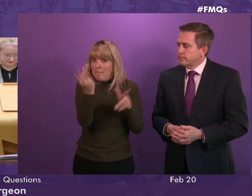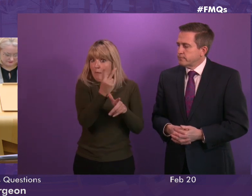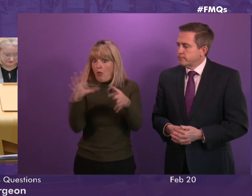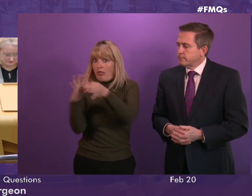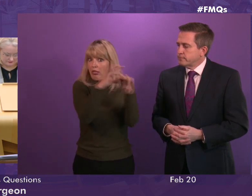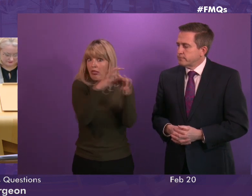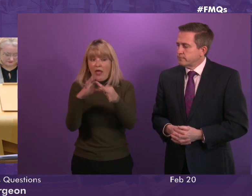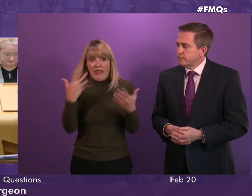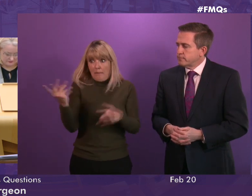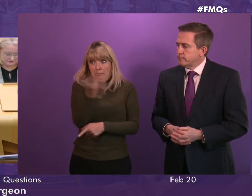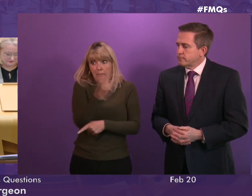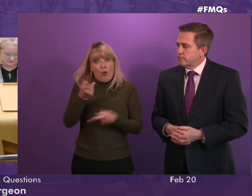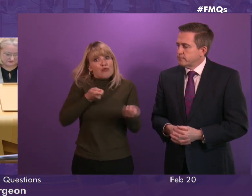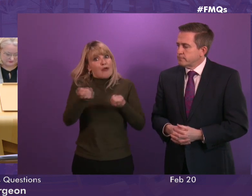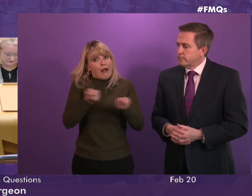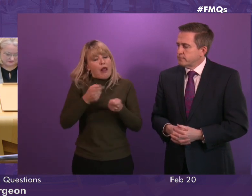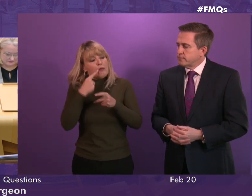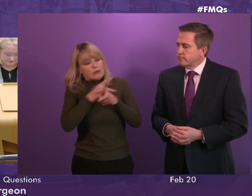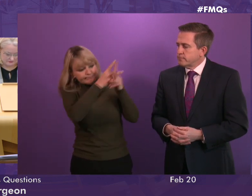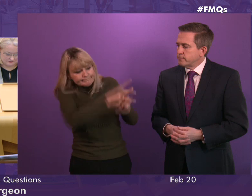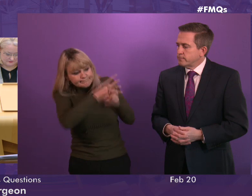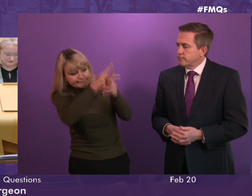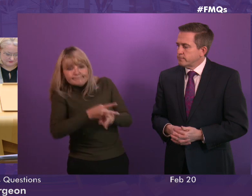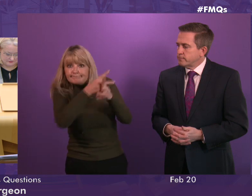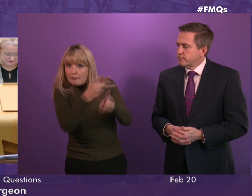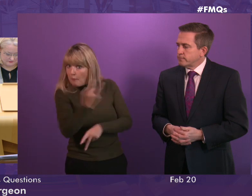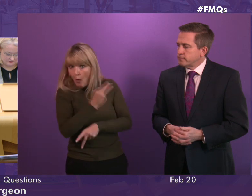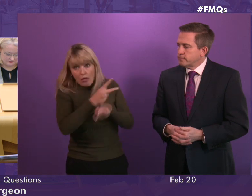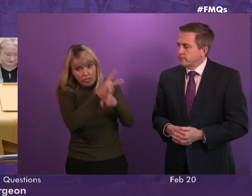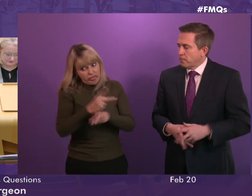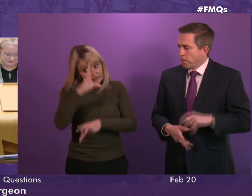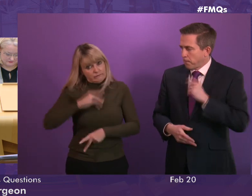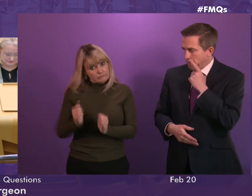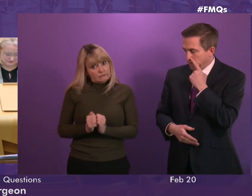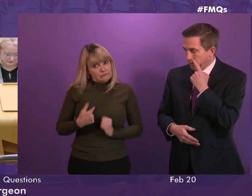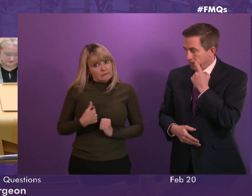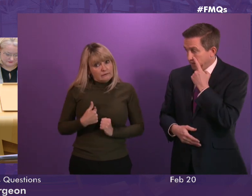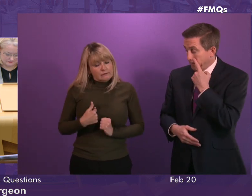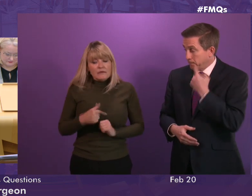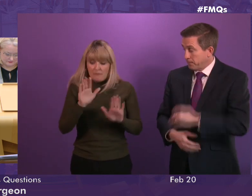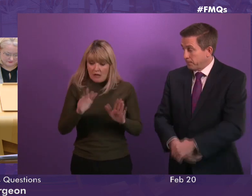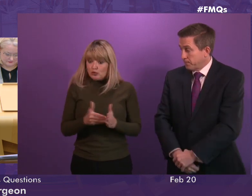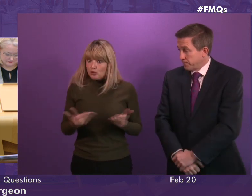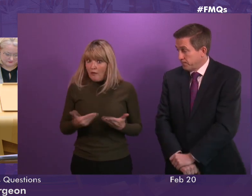that both regulators continue to monitor the situation closely. As things stand, all SEPA’s